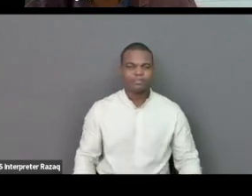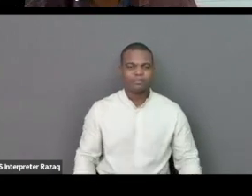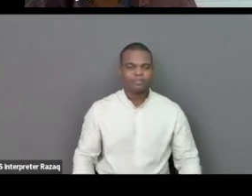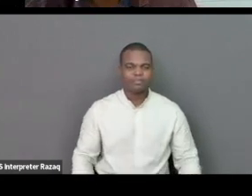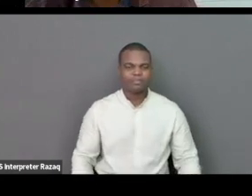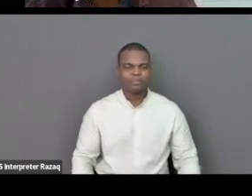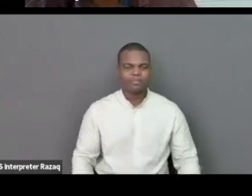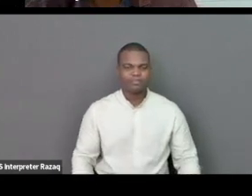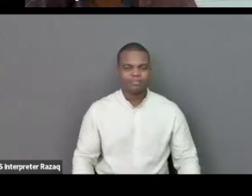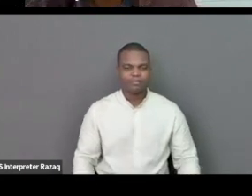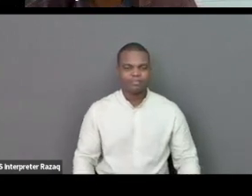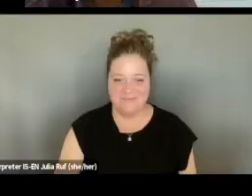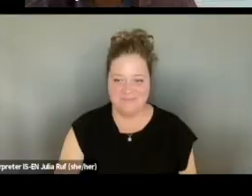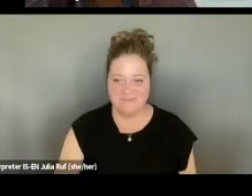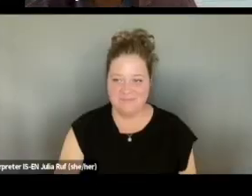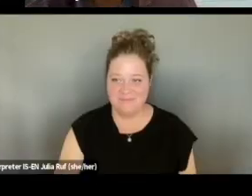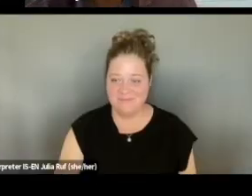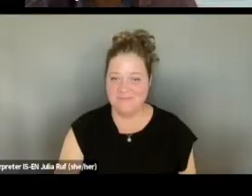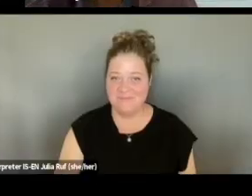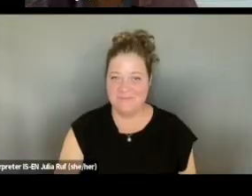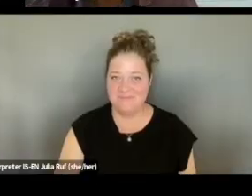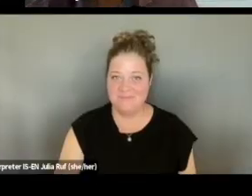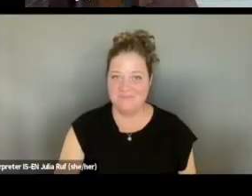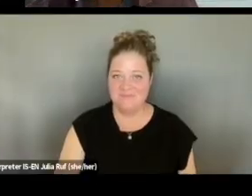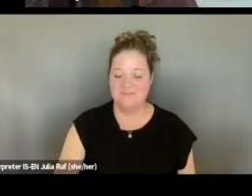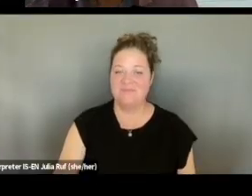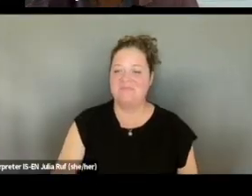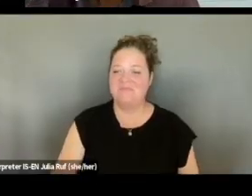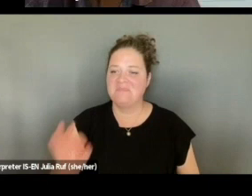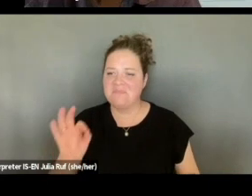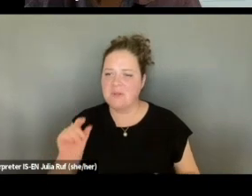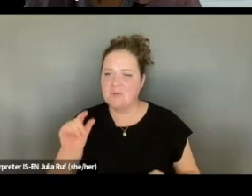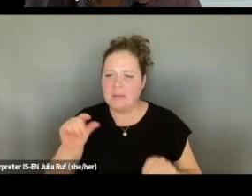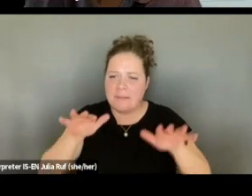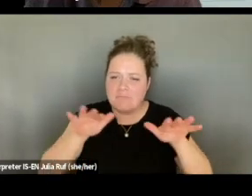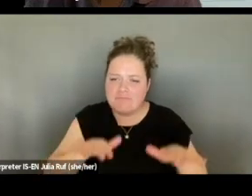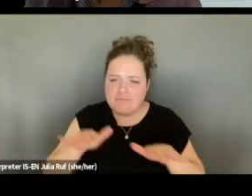of the participants have responded. So far,